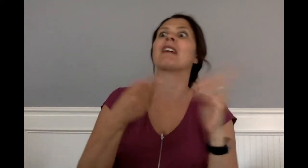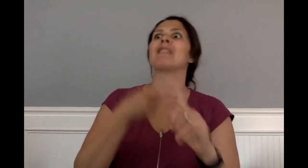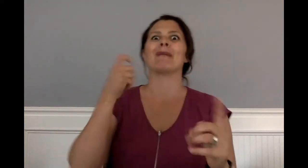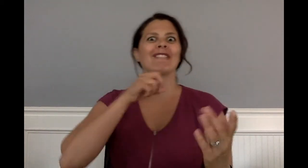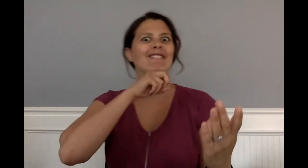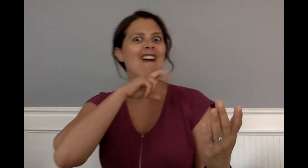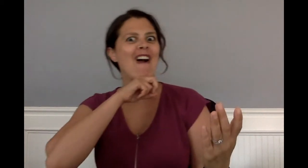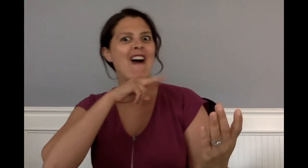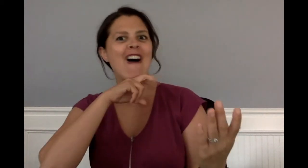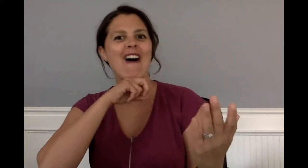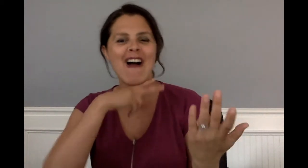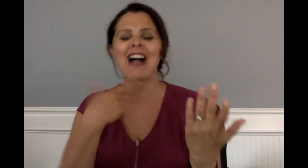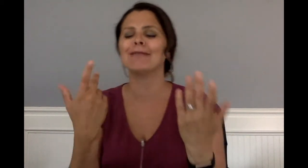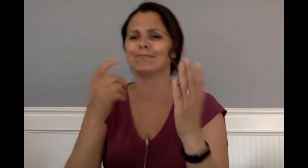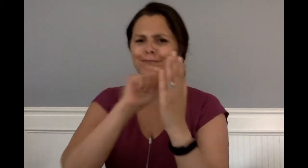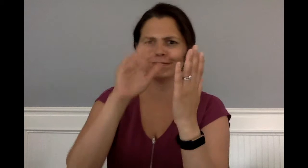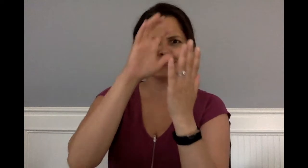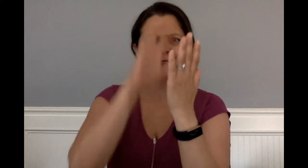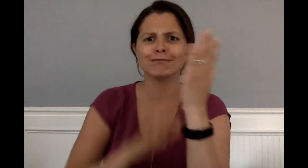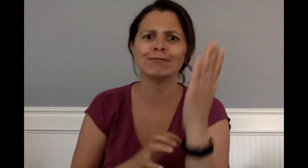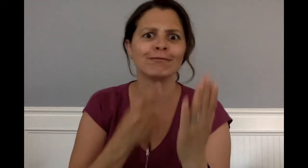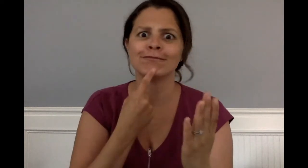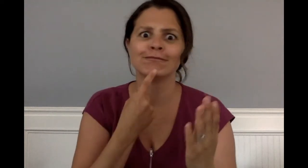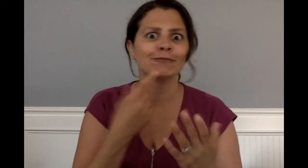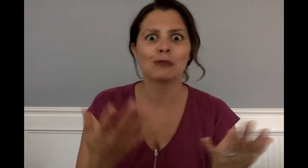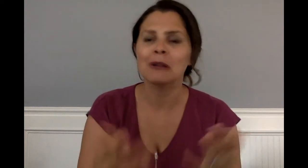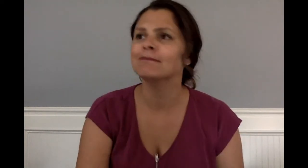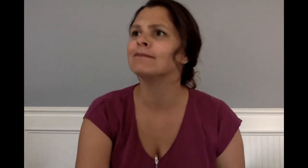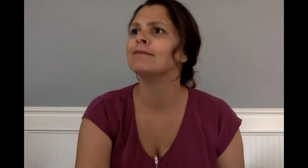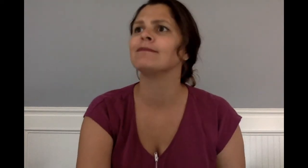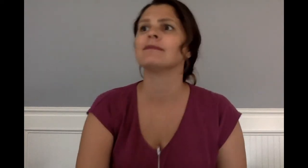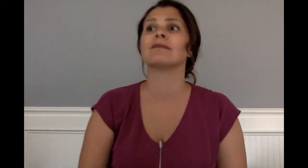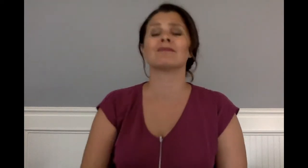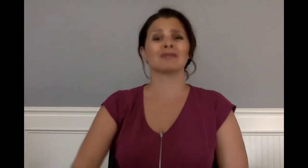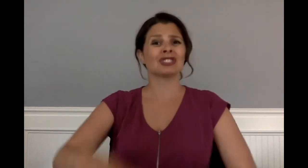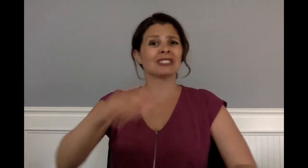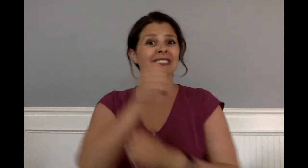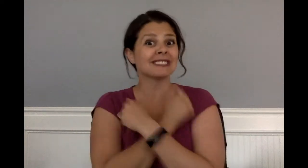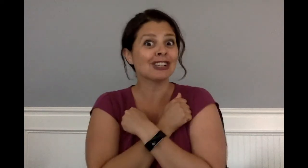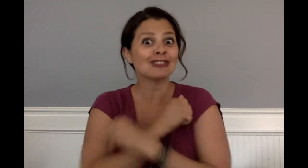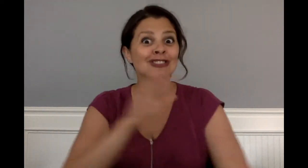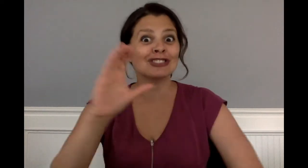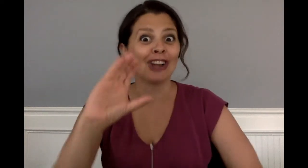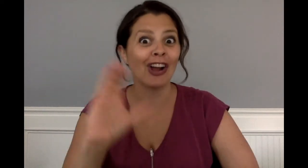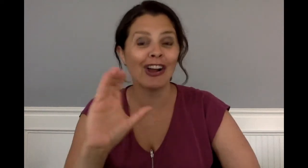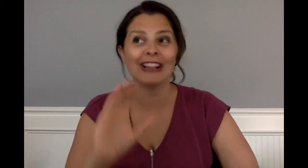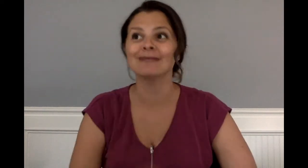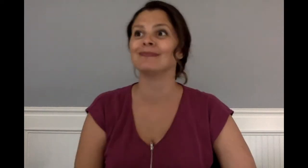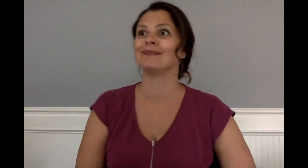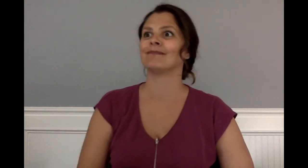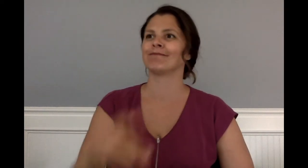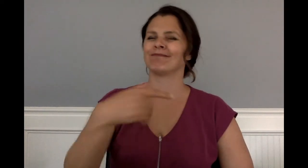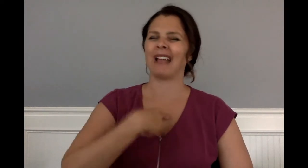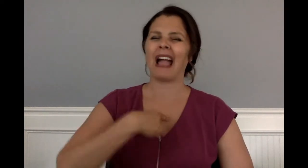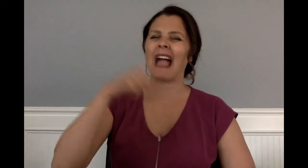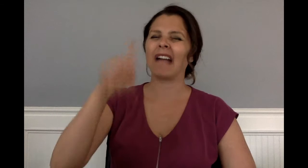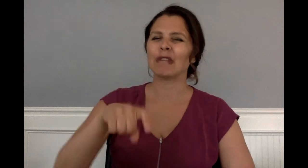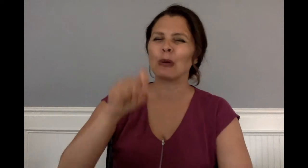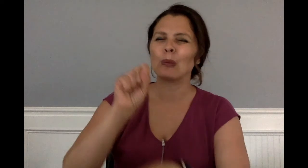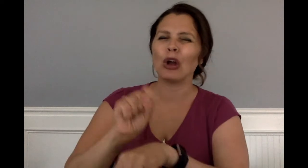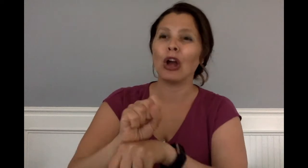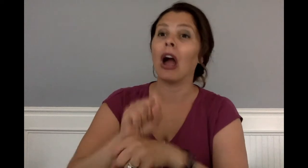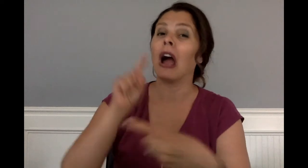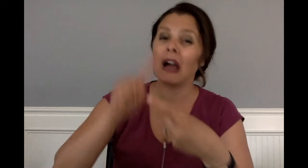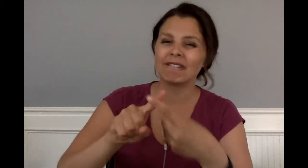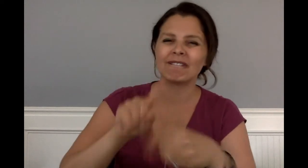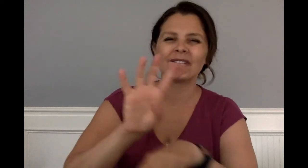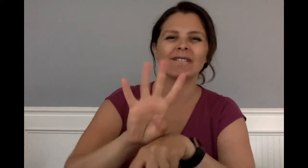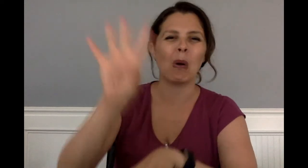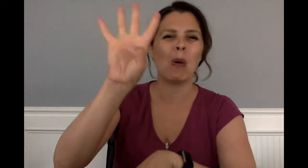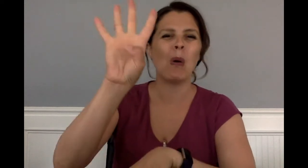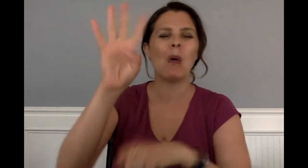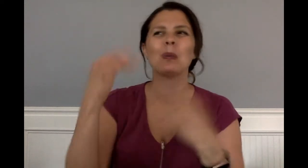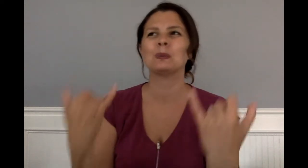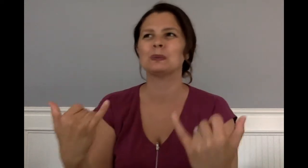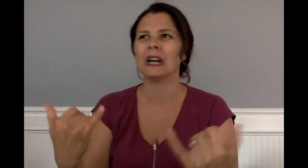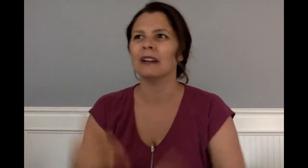The letter was from Frog. “Dear Charlie! I have to work until 4 p.m. today.